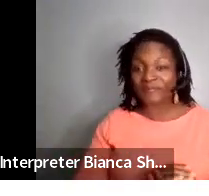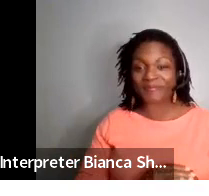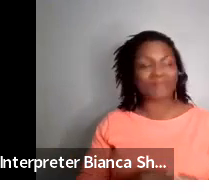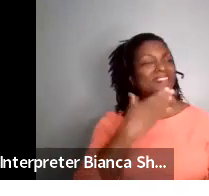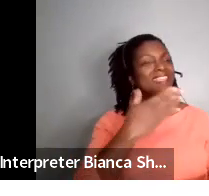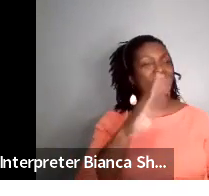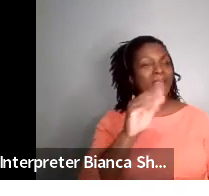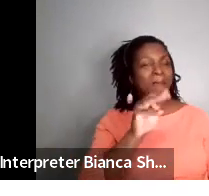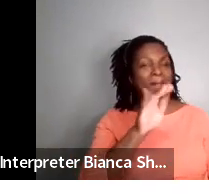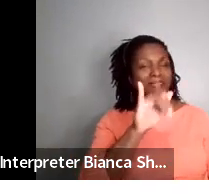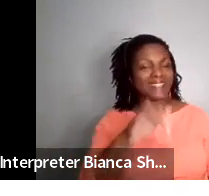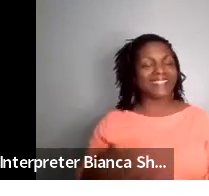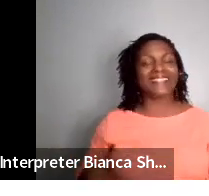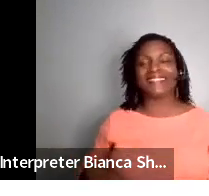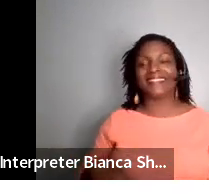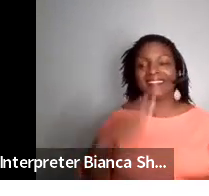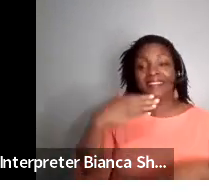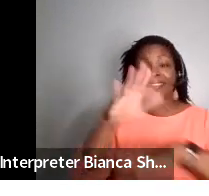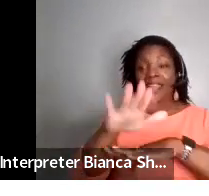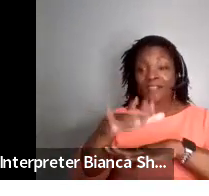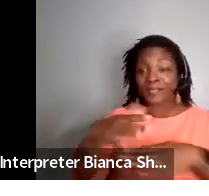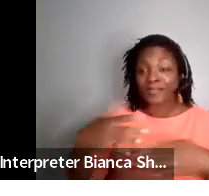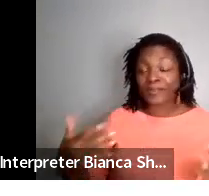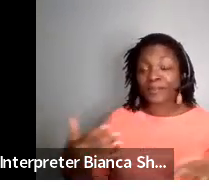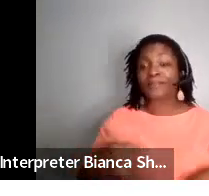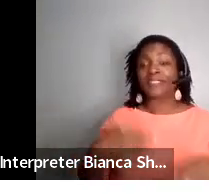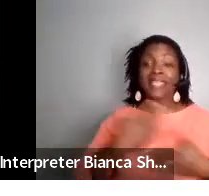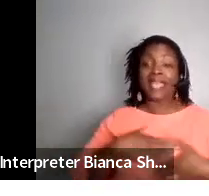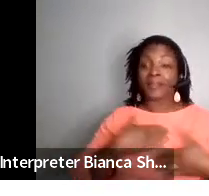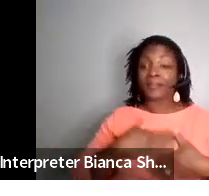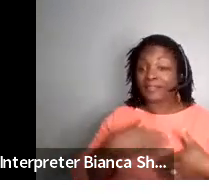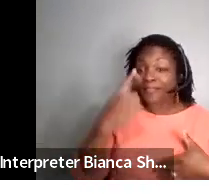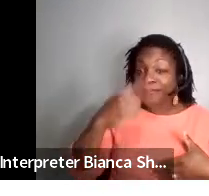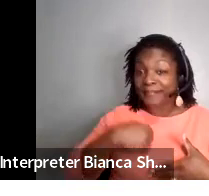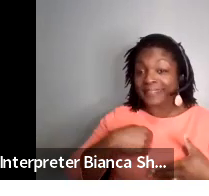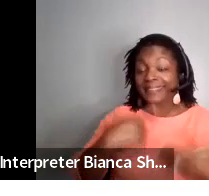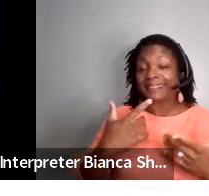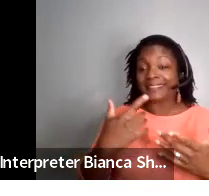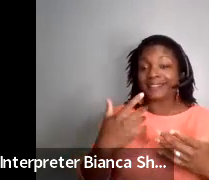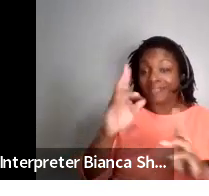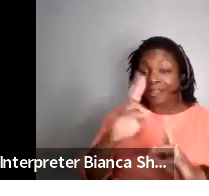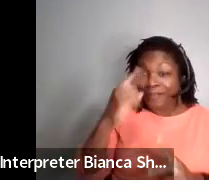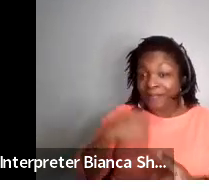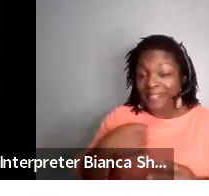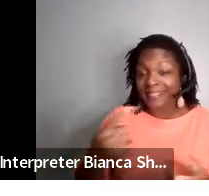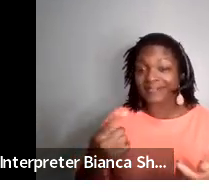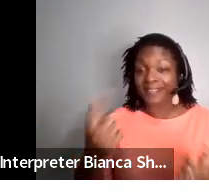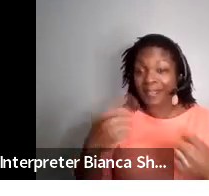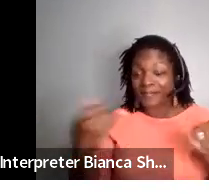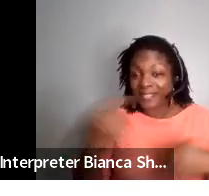Good afternoon, everybody. it's really a pleasure to be here with you all to those of you who have been here throughout the conference.